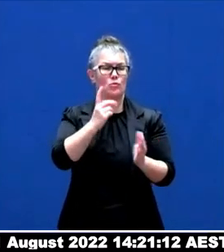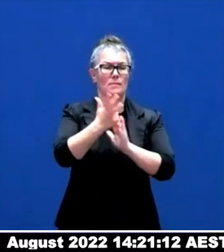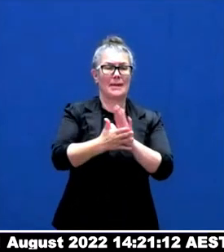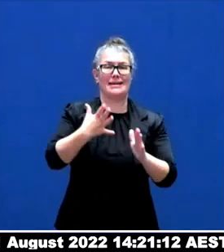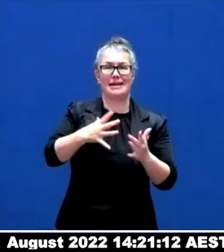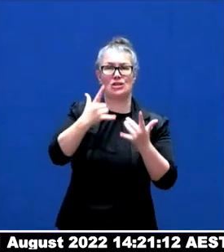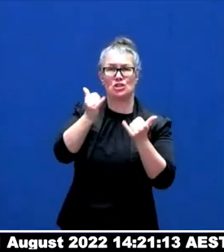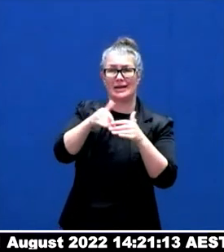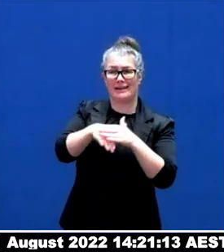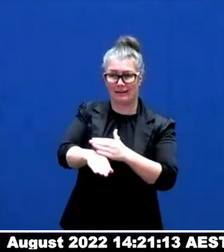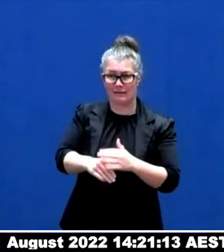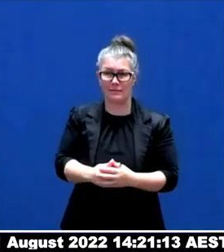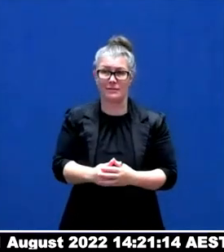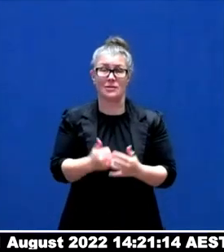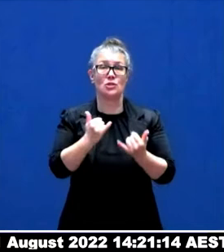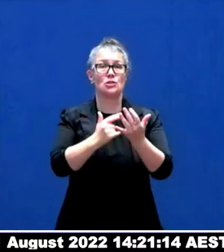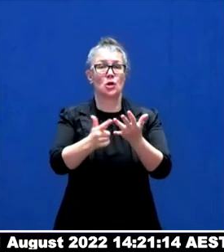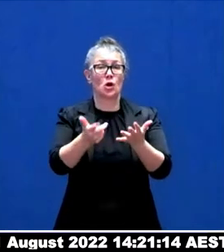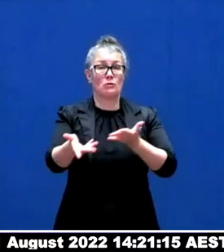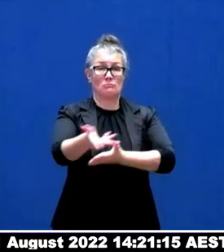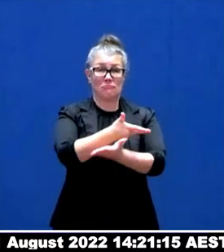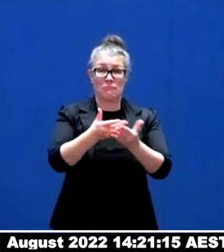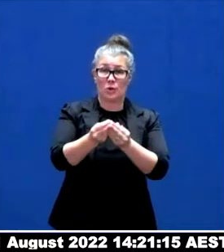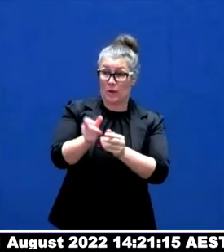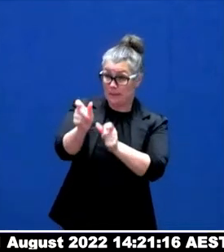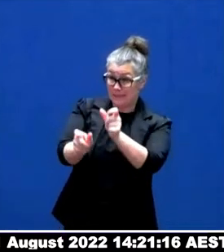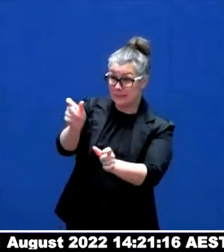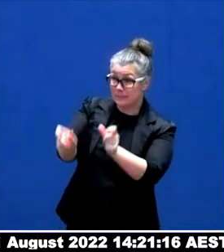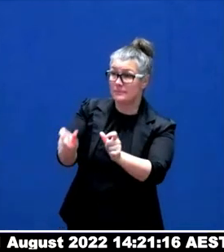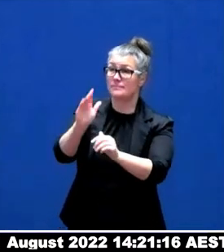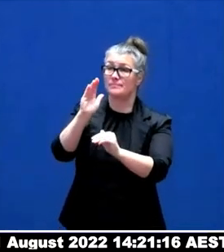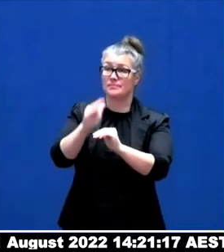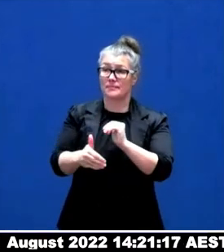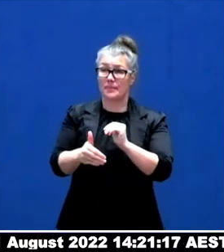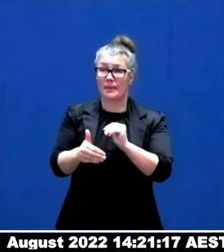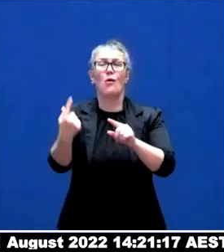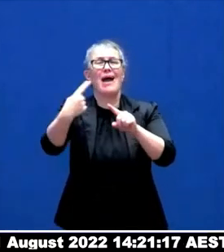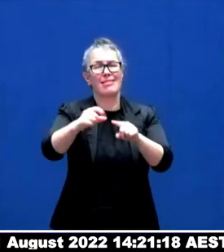So, conversations with our participants around - and their carers and families,